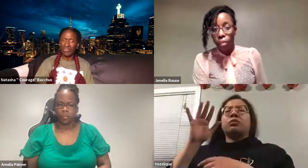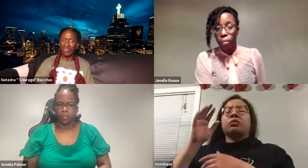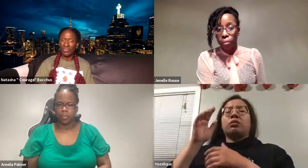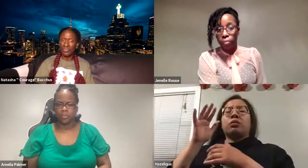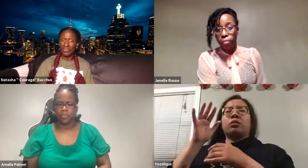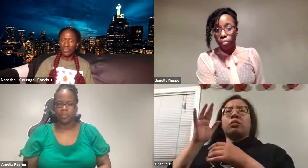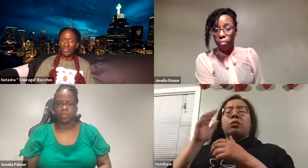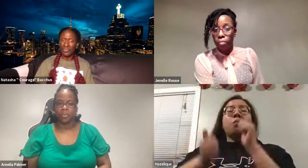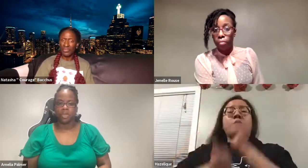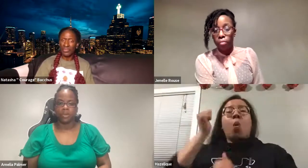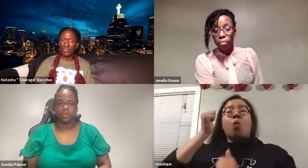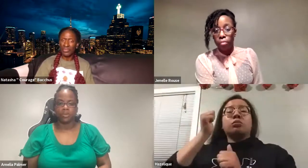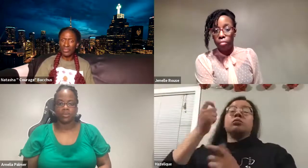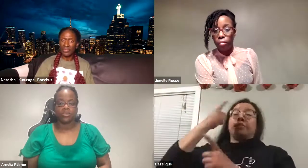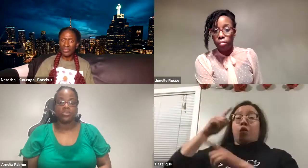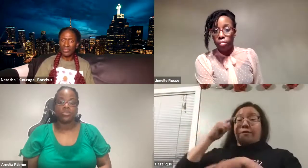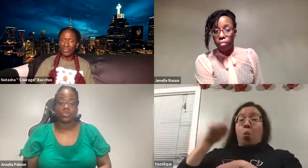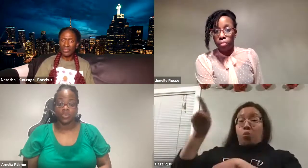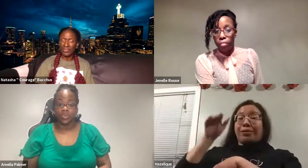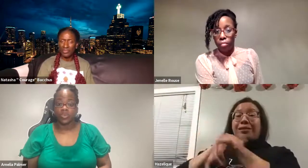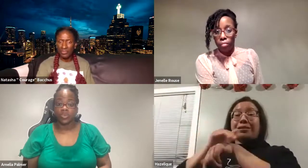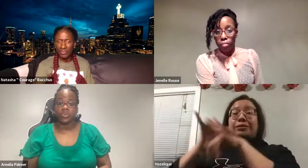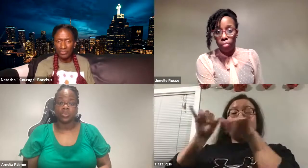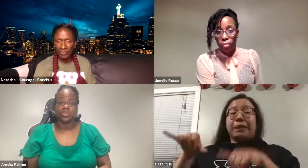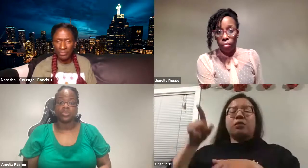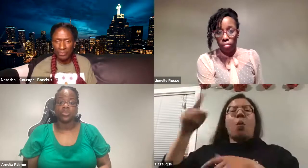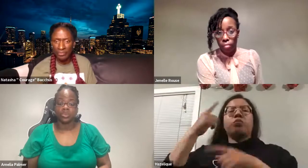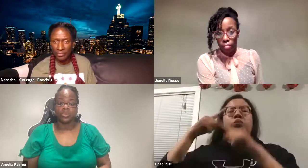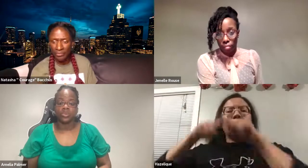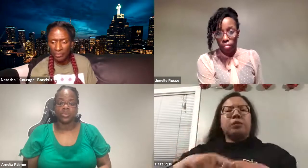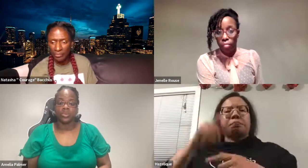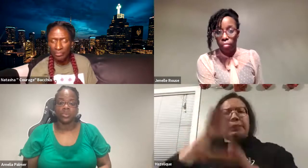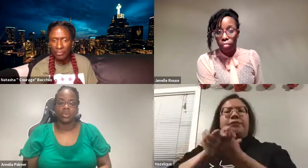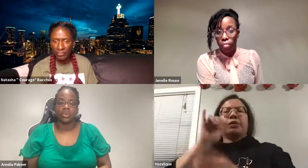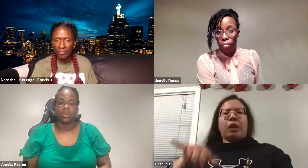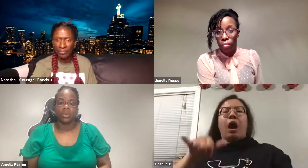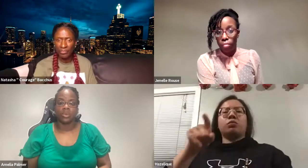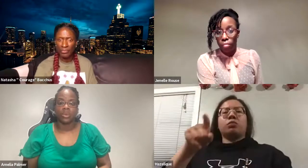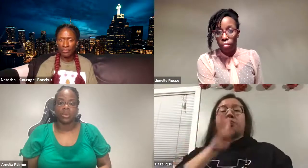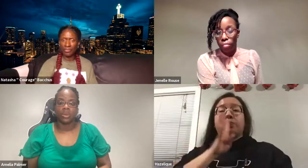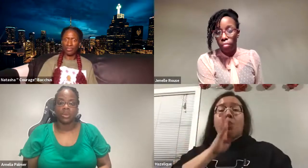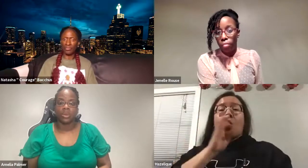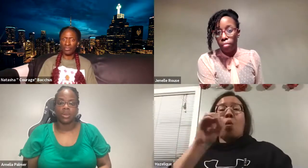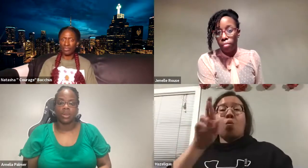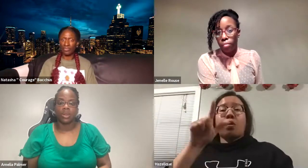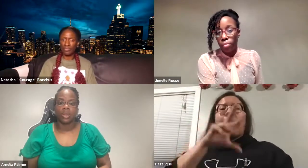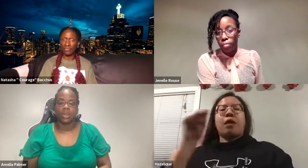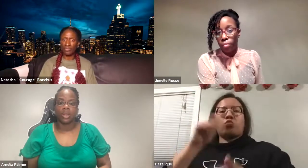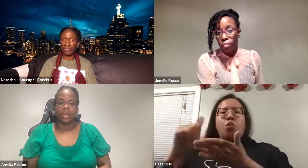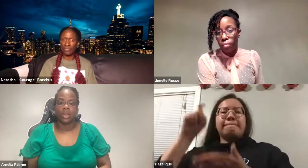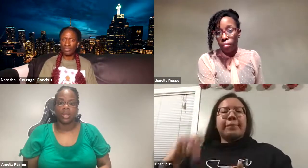right so for example you know most in the english system they rely on the spoken language,